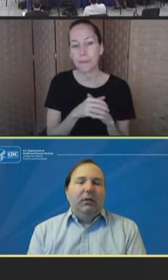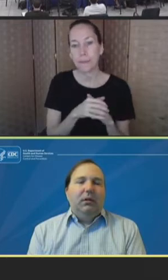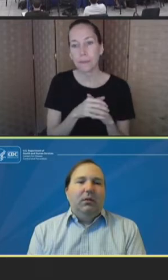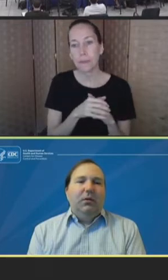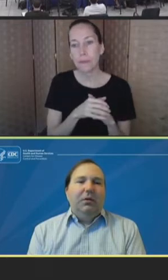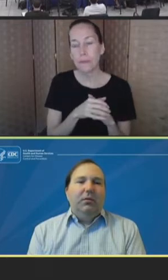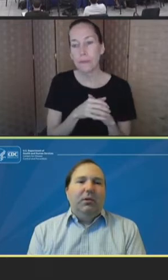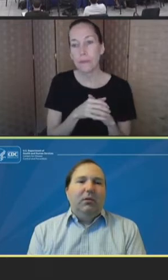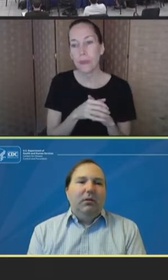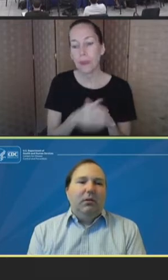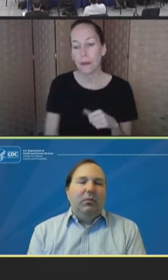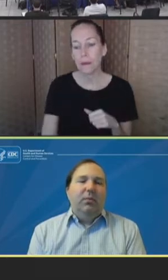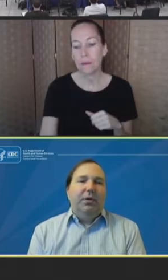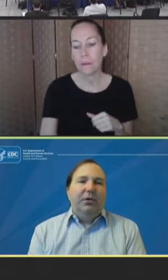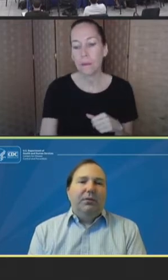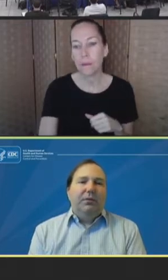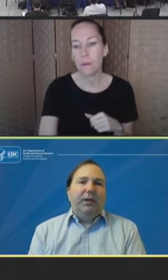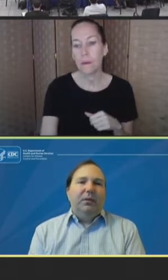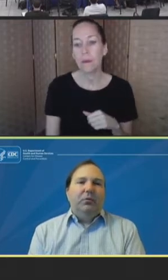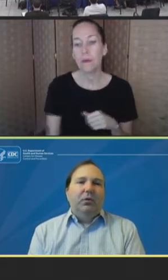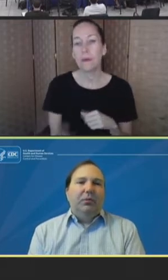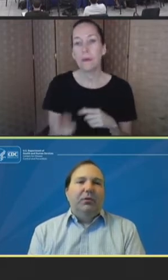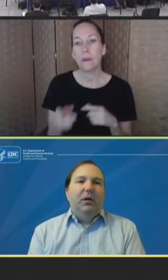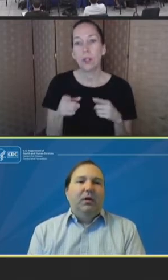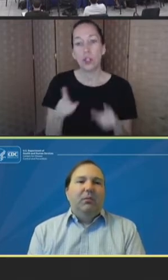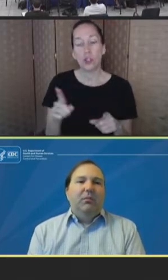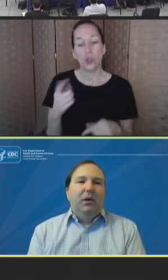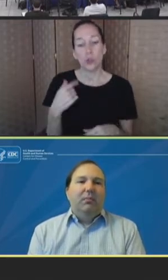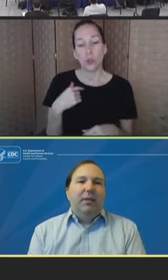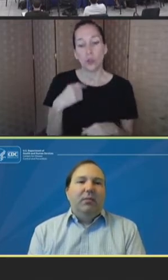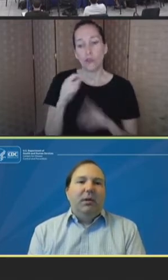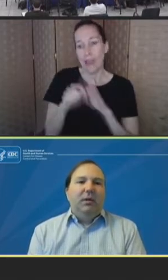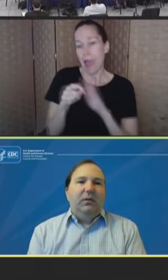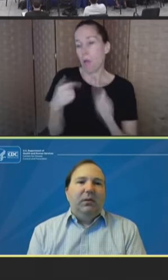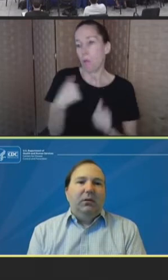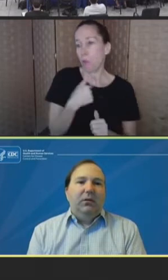in the course of the, you know, the preparation for the vaccine parameters, many months during